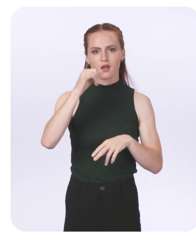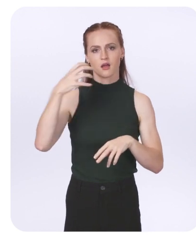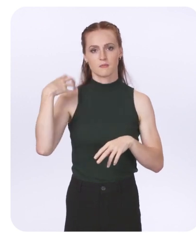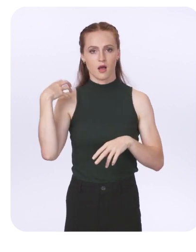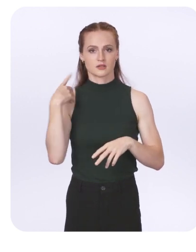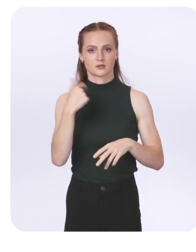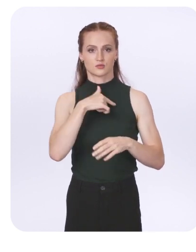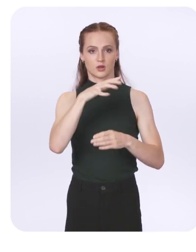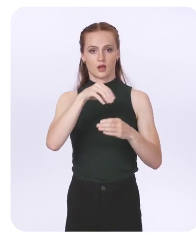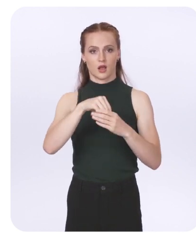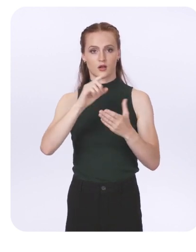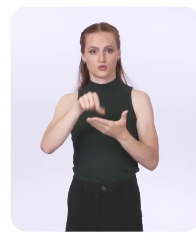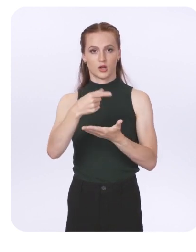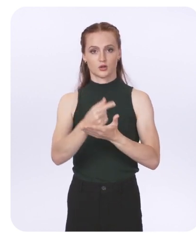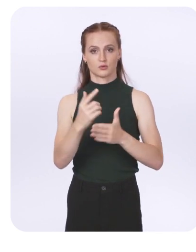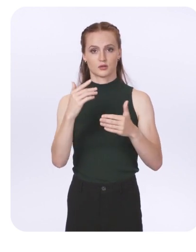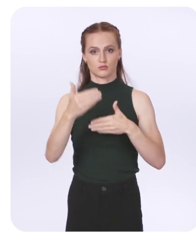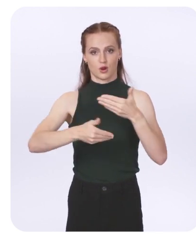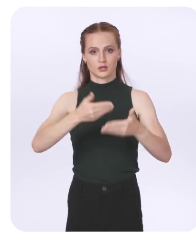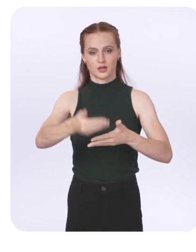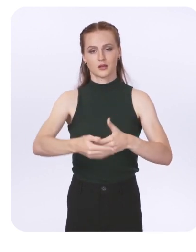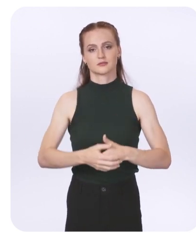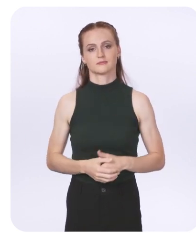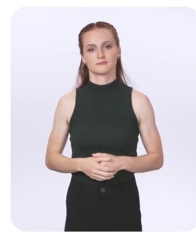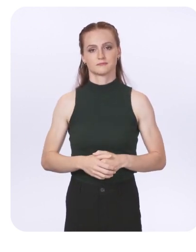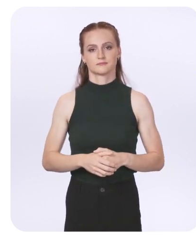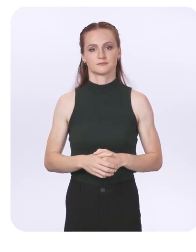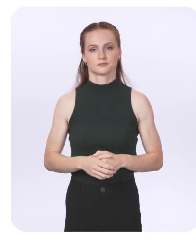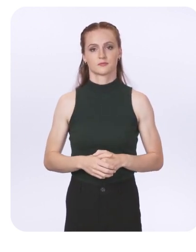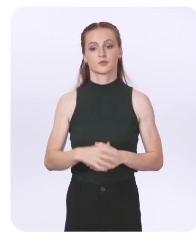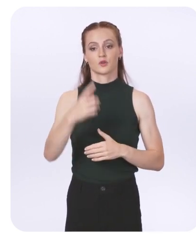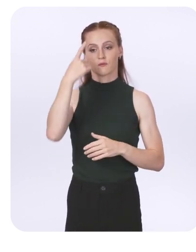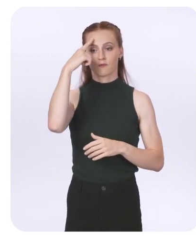The entire finalized art piece, as you can see here, is available layered,